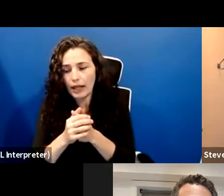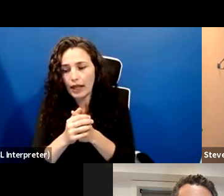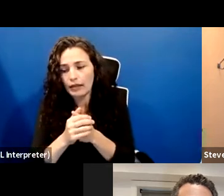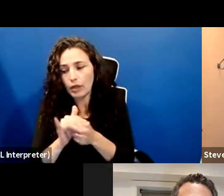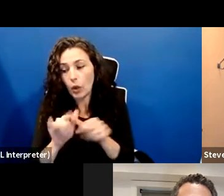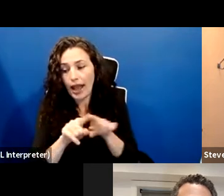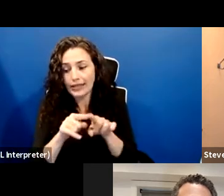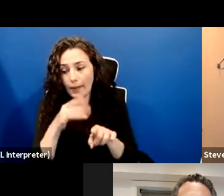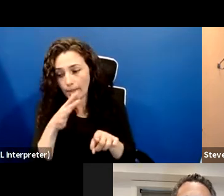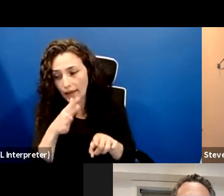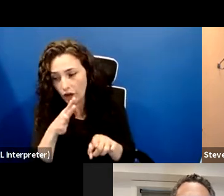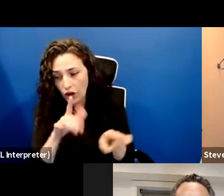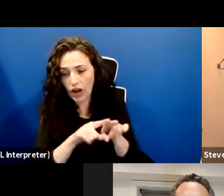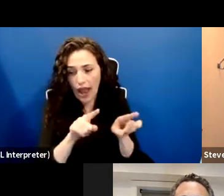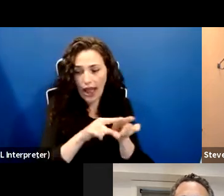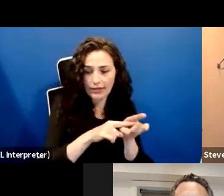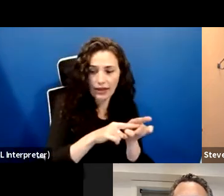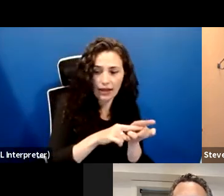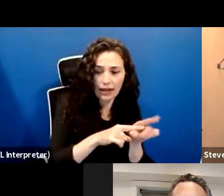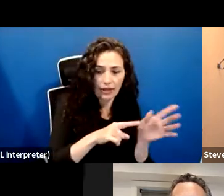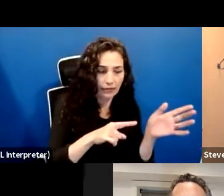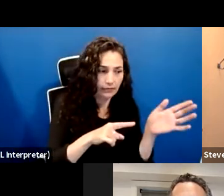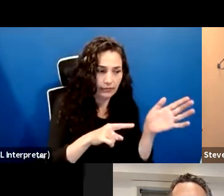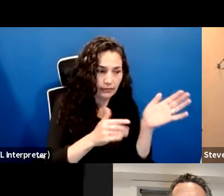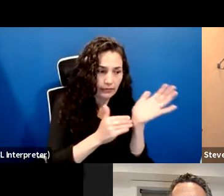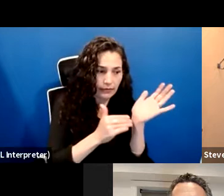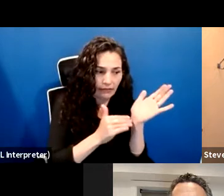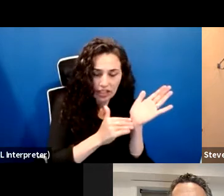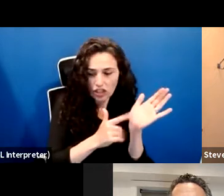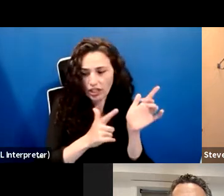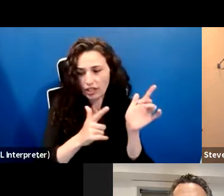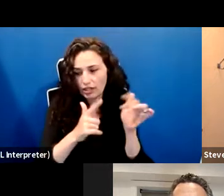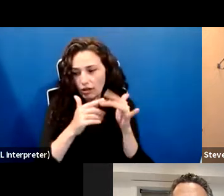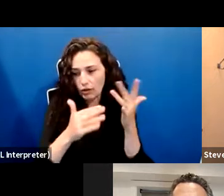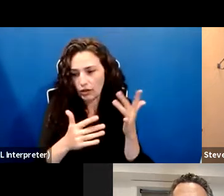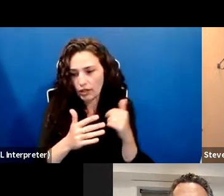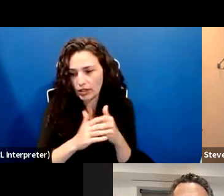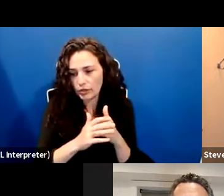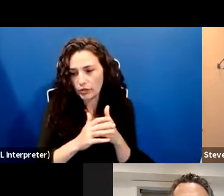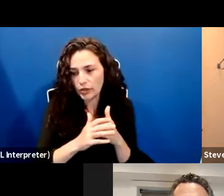that he's dealing with giving birth and creating this, something that was lost from the world,